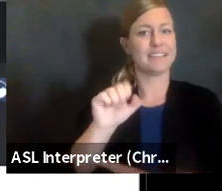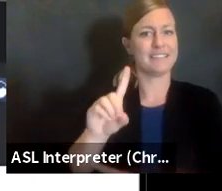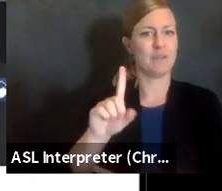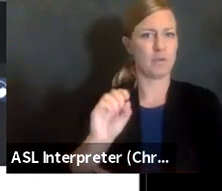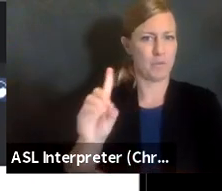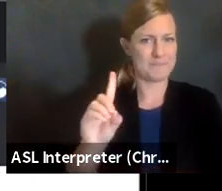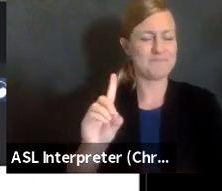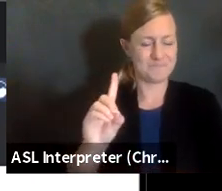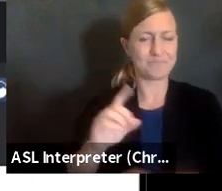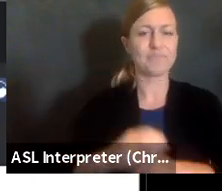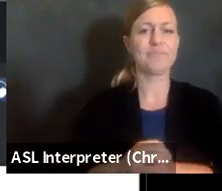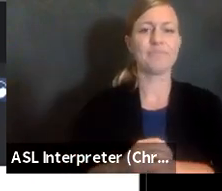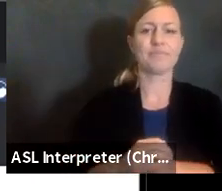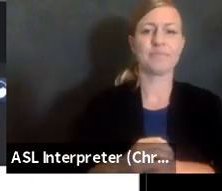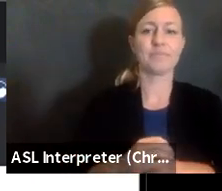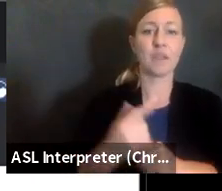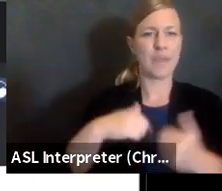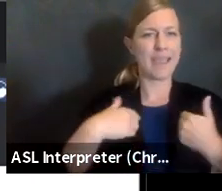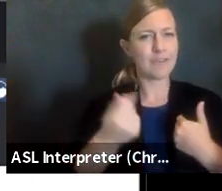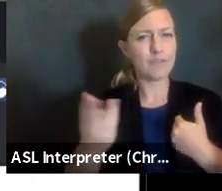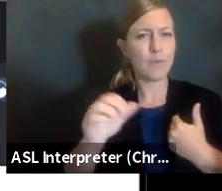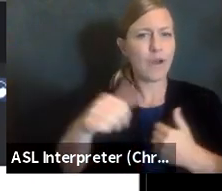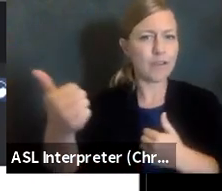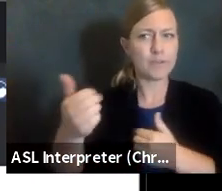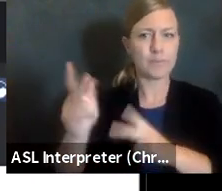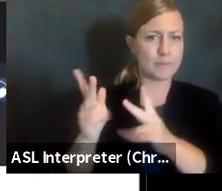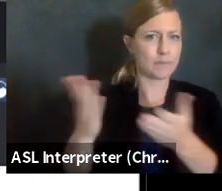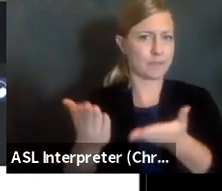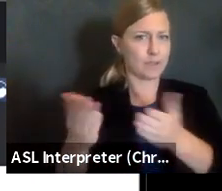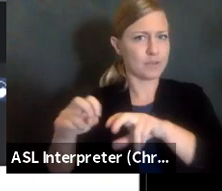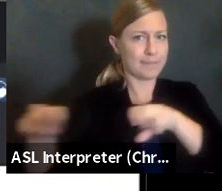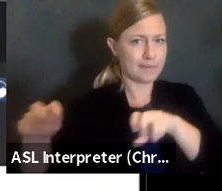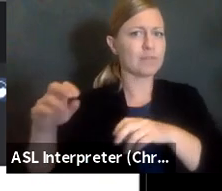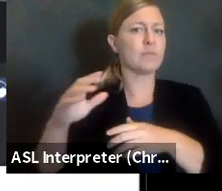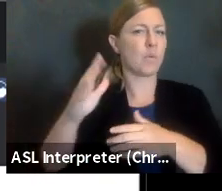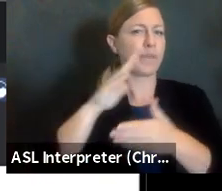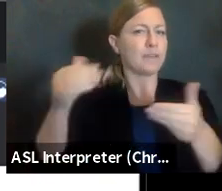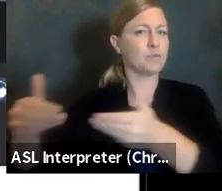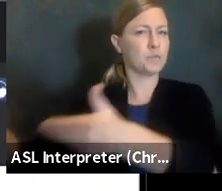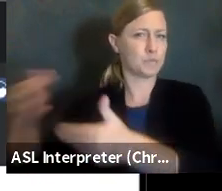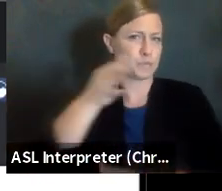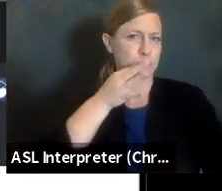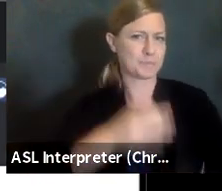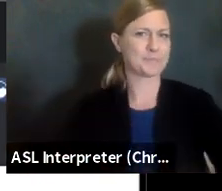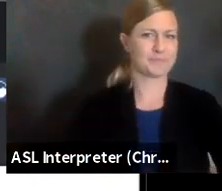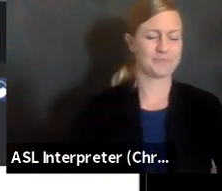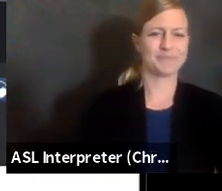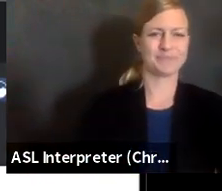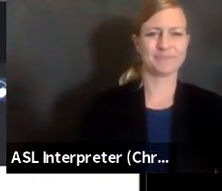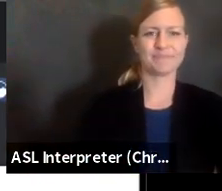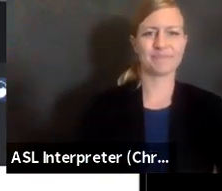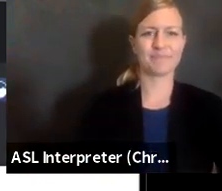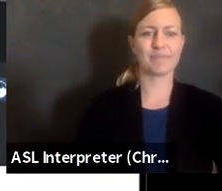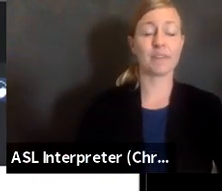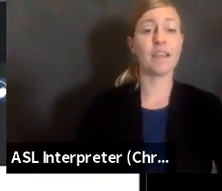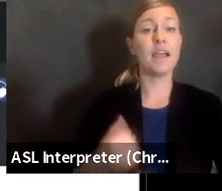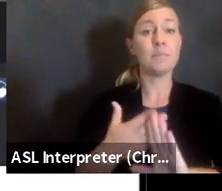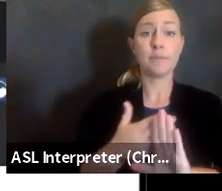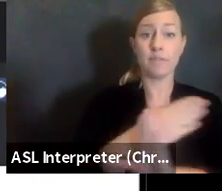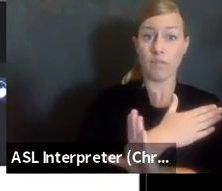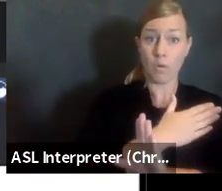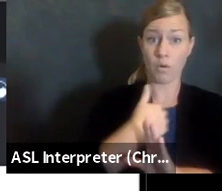ESD 112 - Katherine Livick: And will we have a few other contributors here that will be introducing to you shortly. Before we go any further.